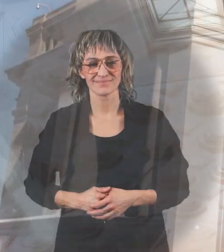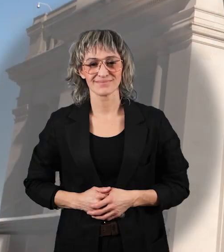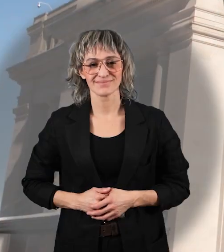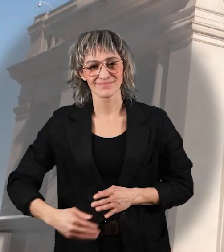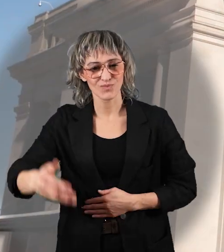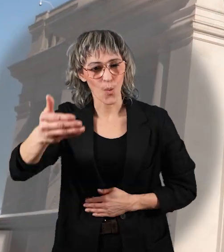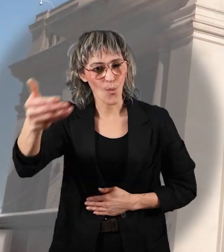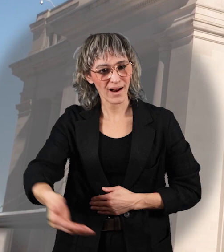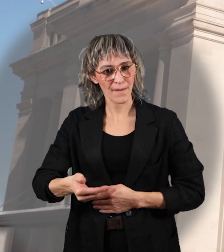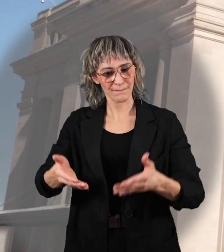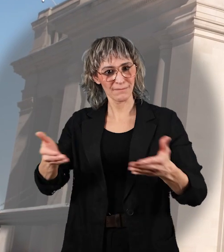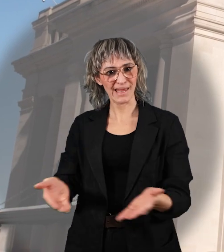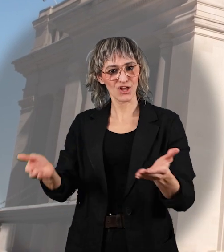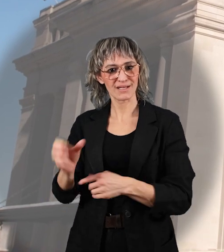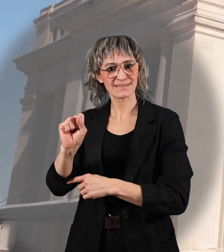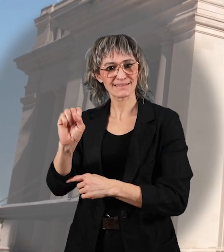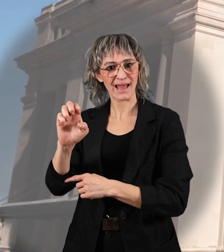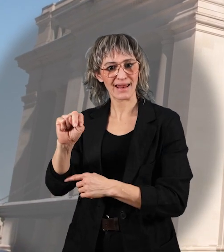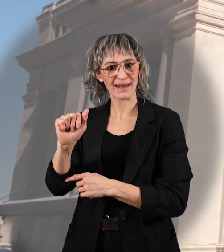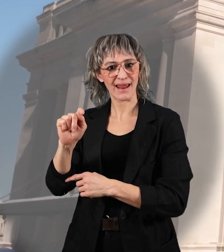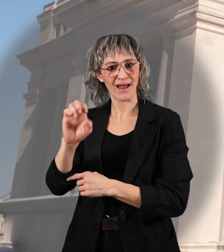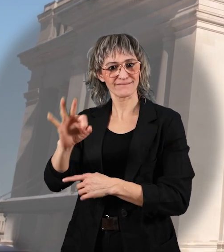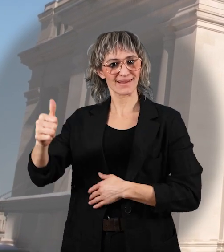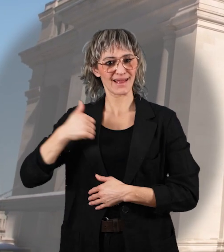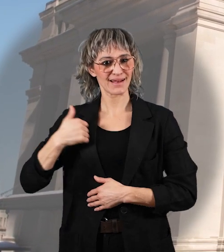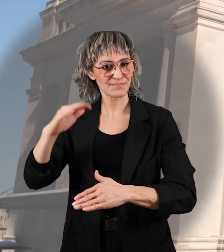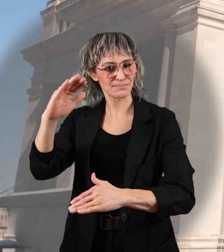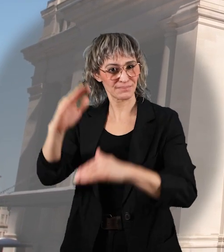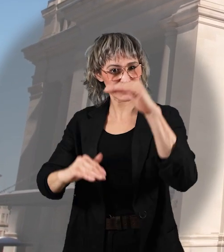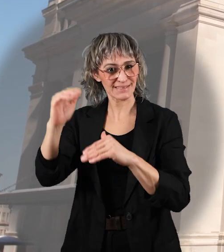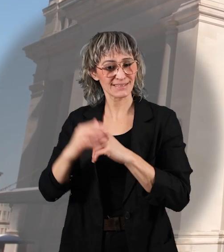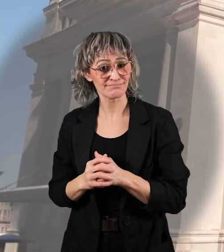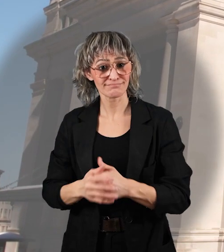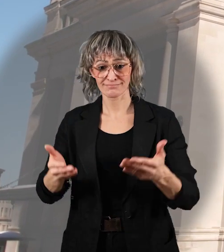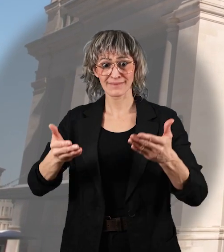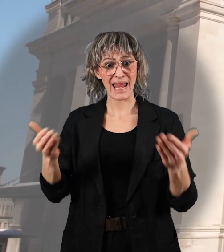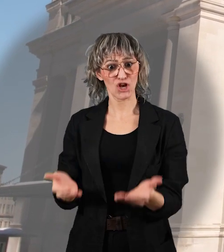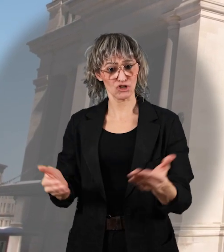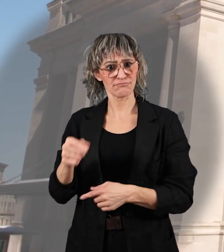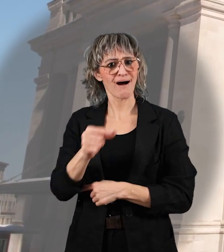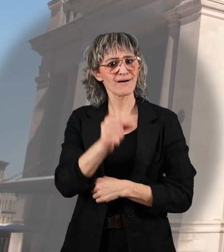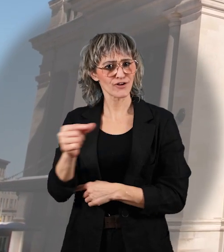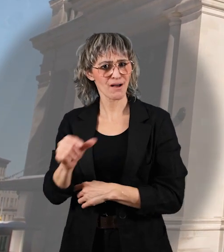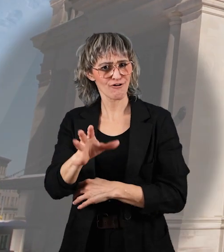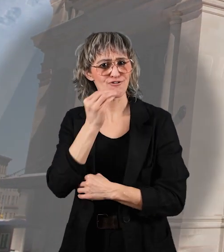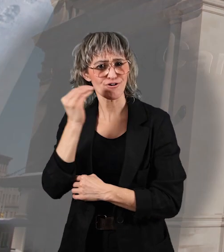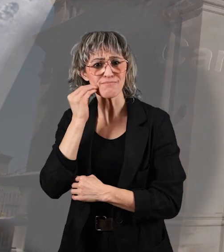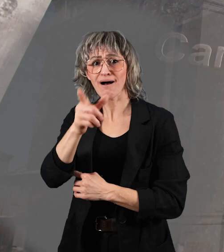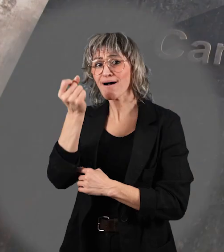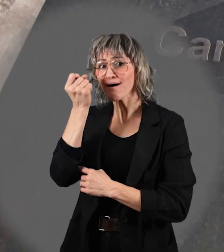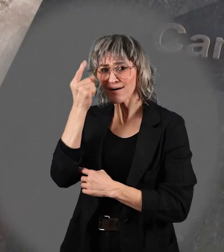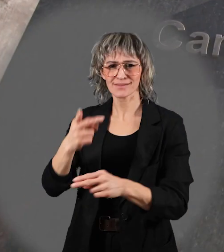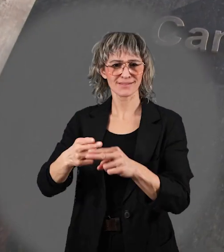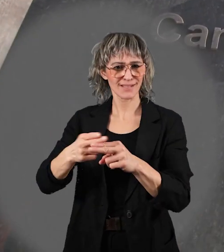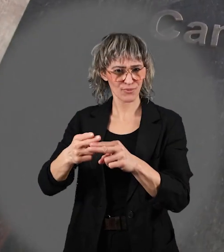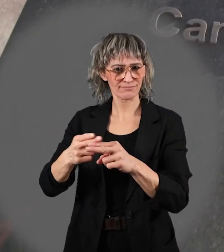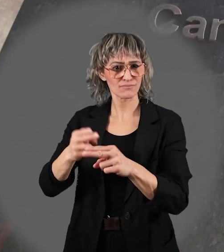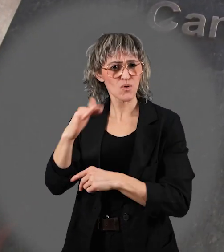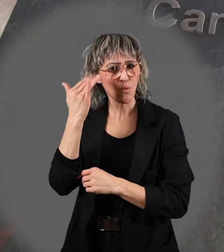Welcome to the Senate of Canada Building! This is the Senate's temporary home